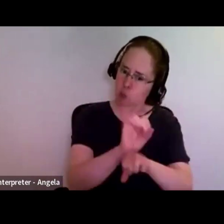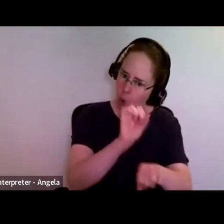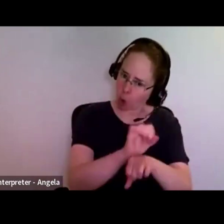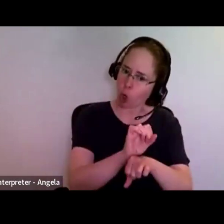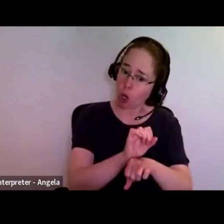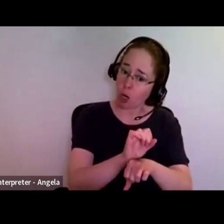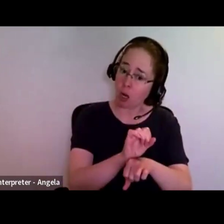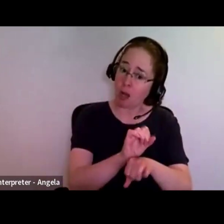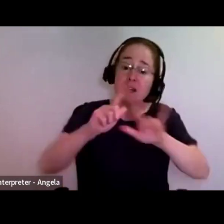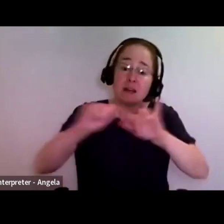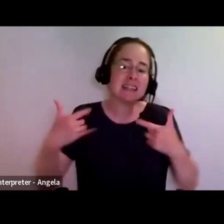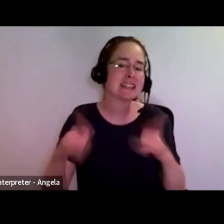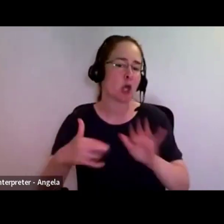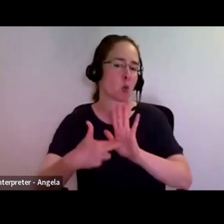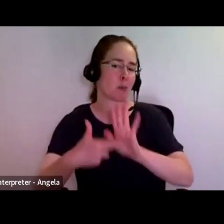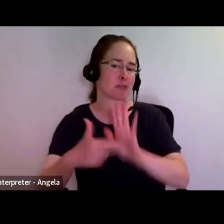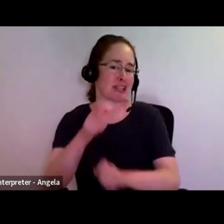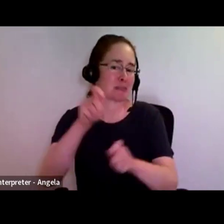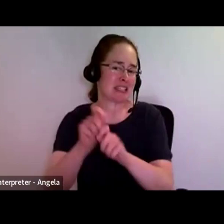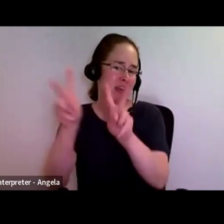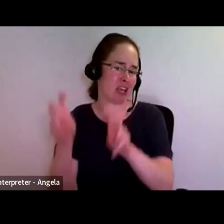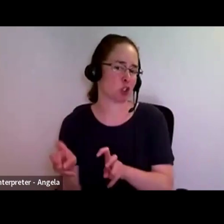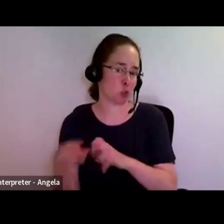still representing the particular issues that you that